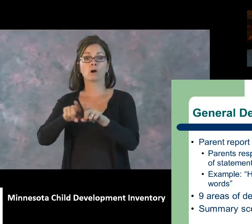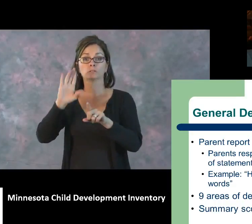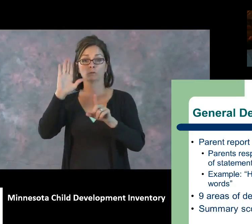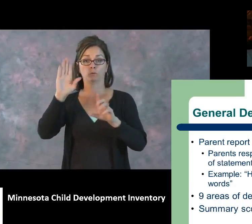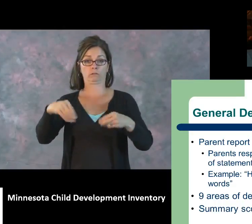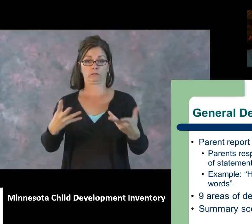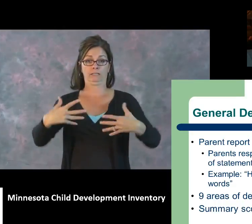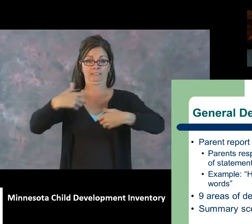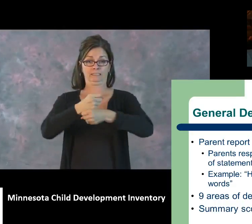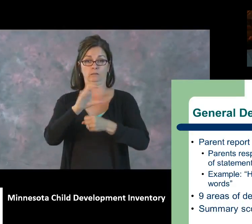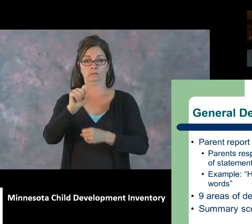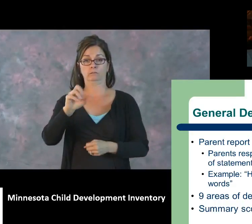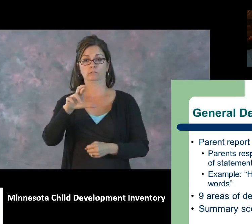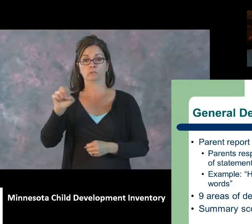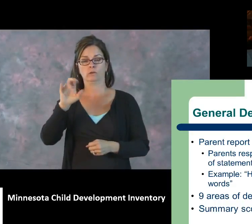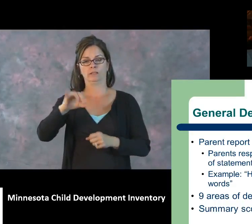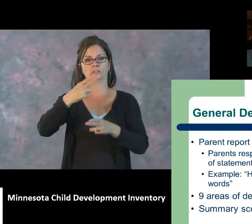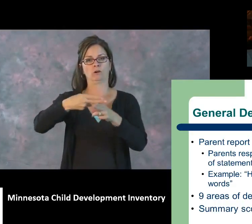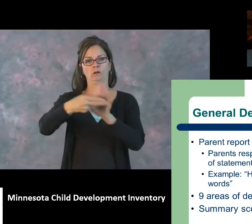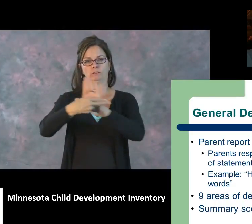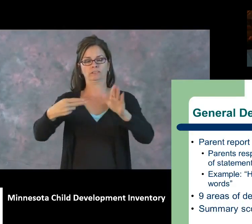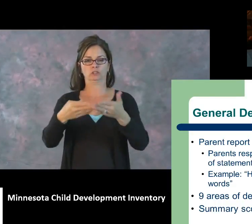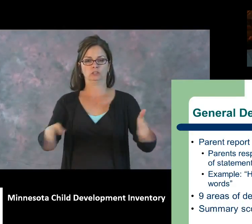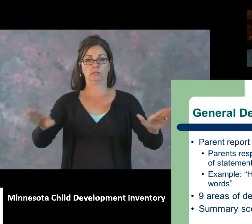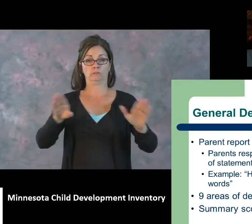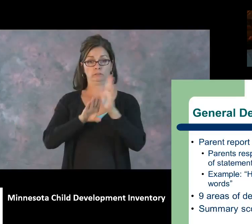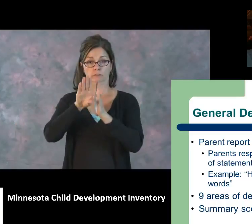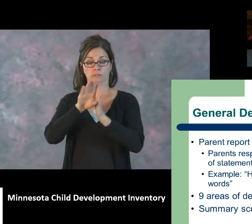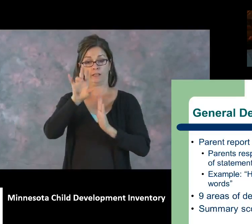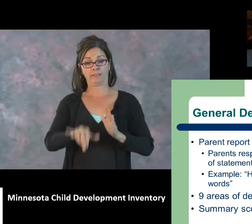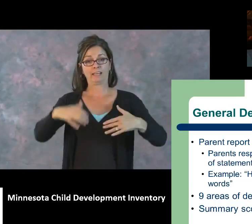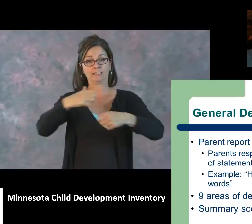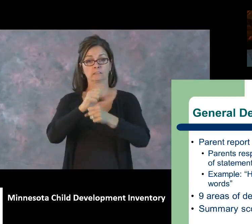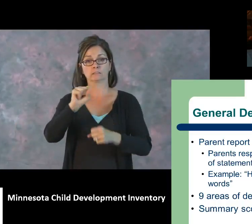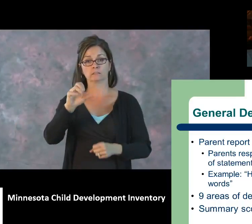that's entitled "general development." This summary score is a sampling of items